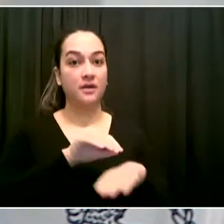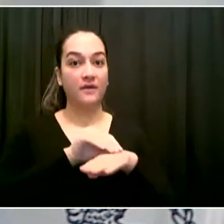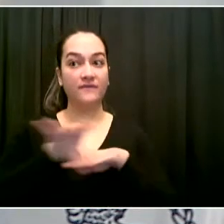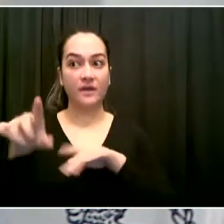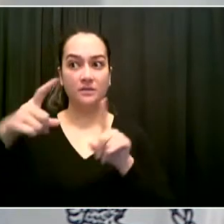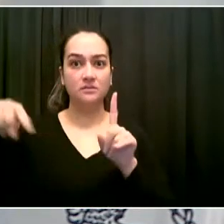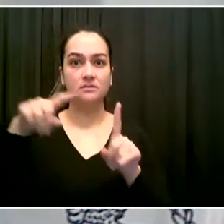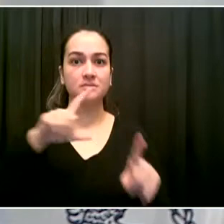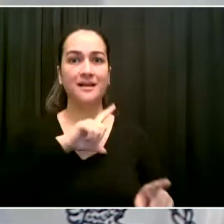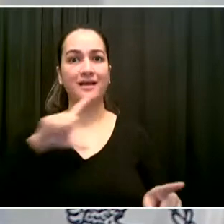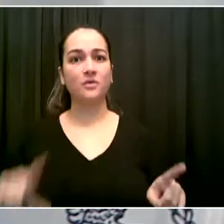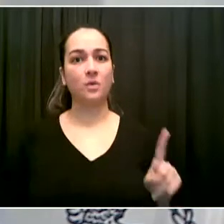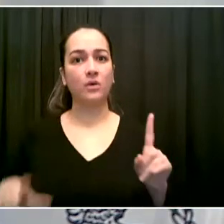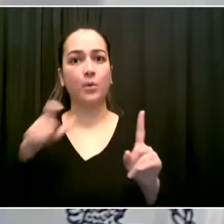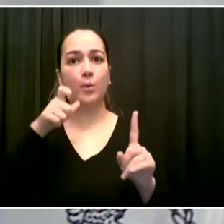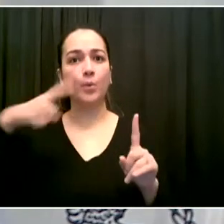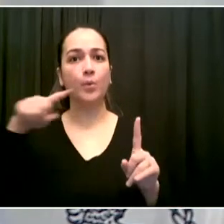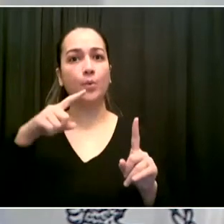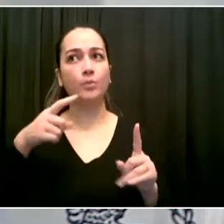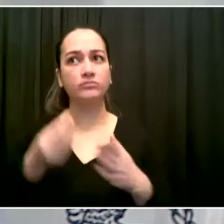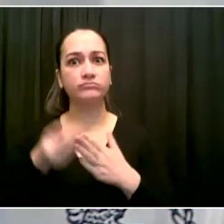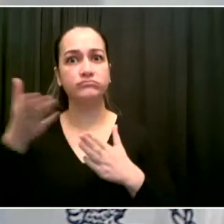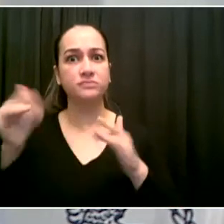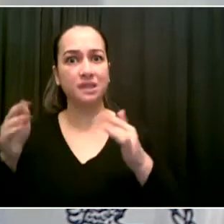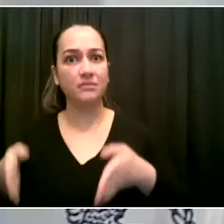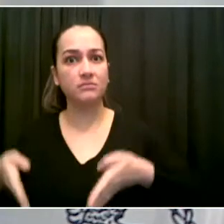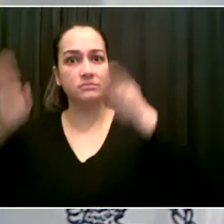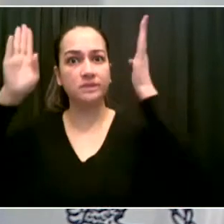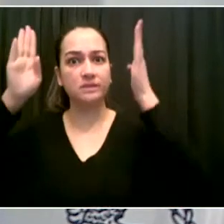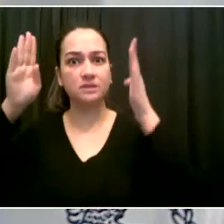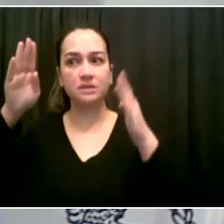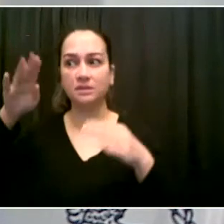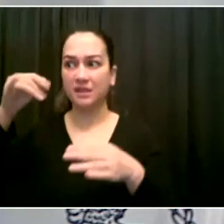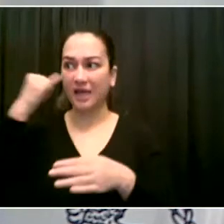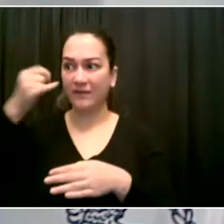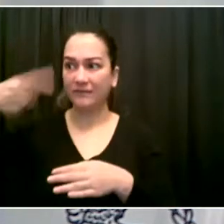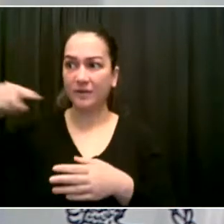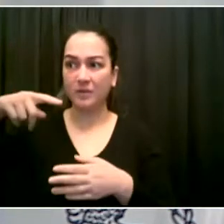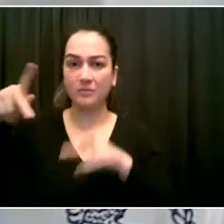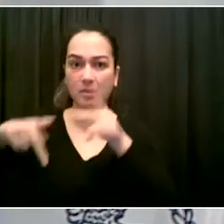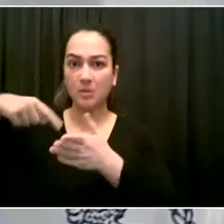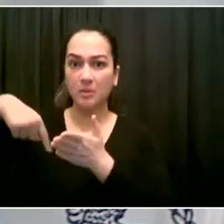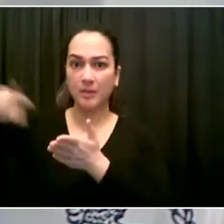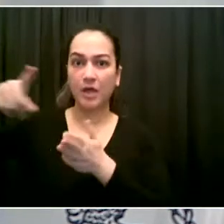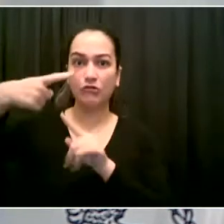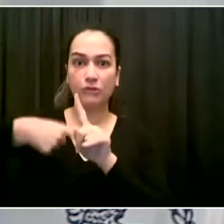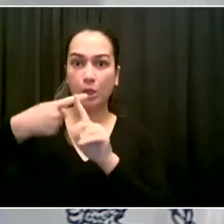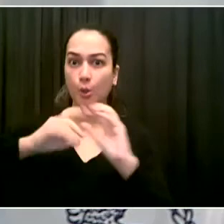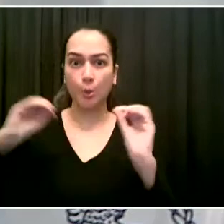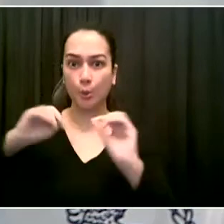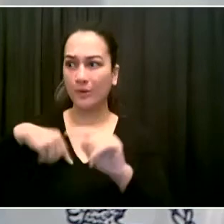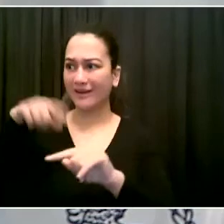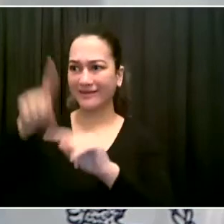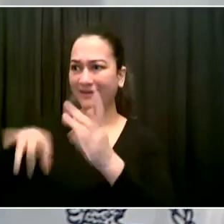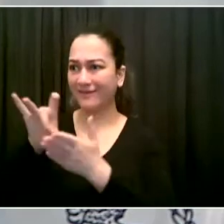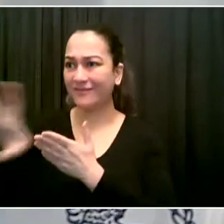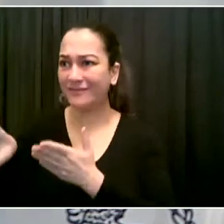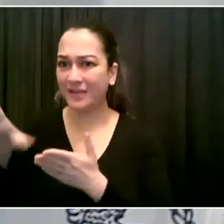PROPERTY OWNERS OR STILL POSSIBLY NOT COLLECTING RENT